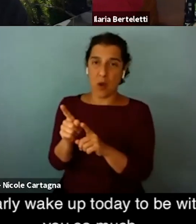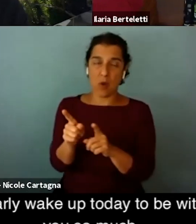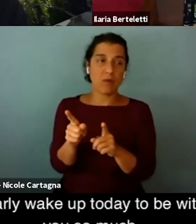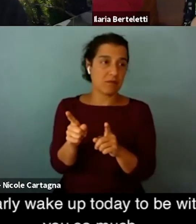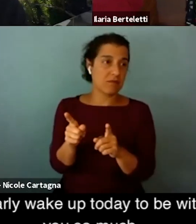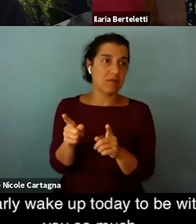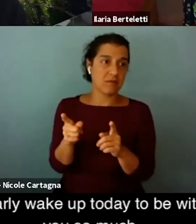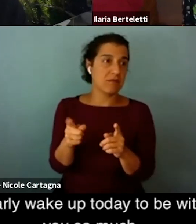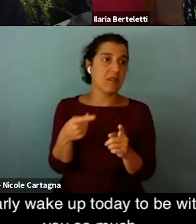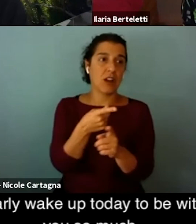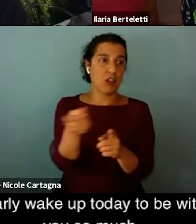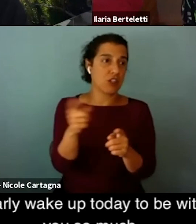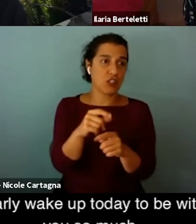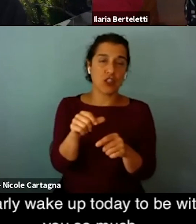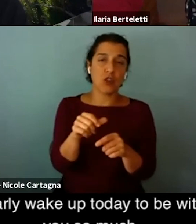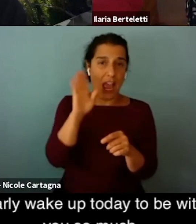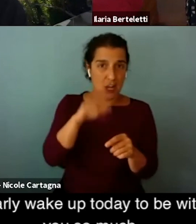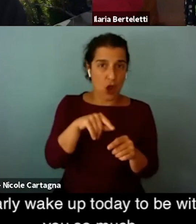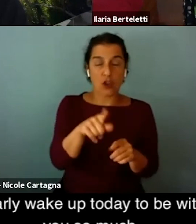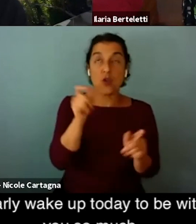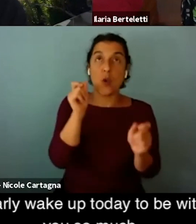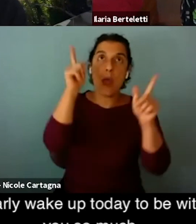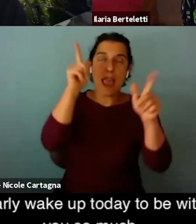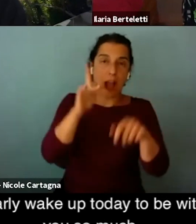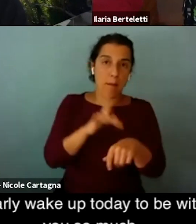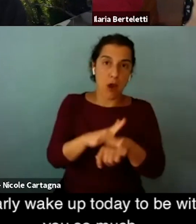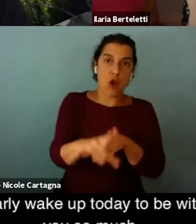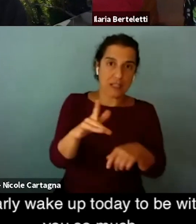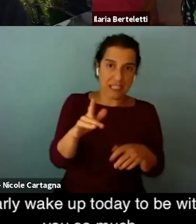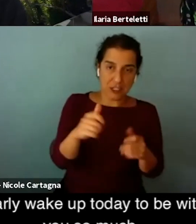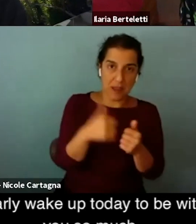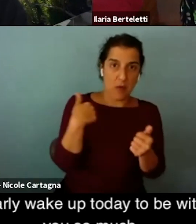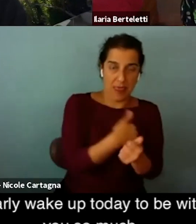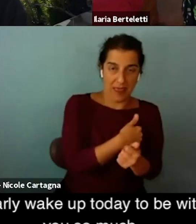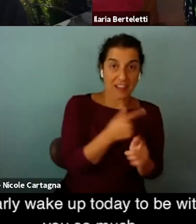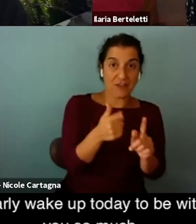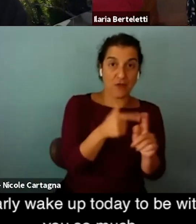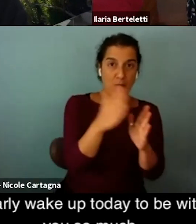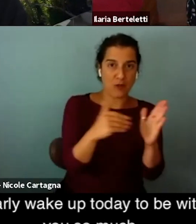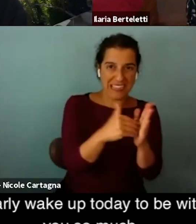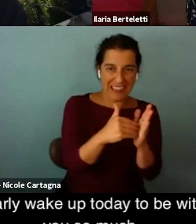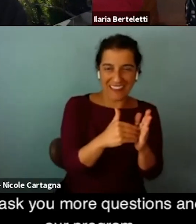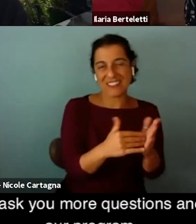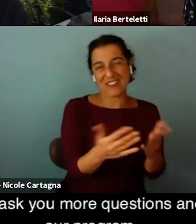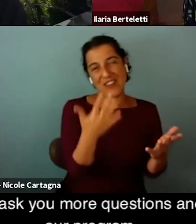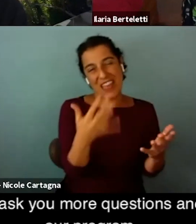a very early wake up today to uh to be with us from new zealand so thank you so much i hope we